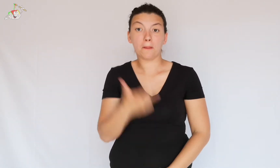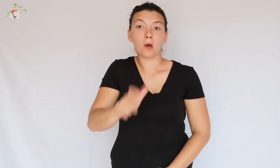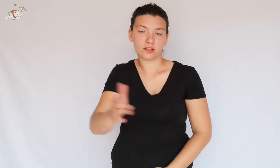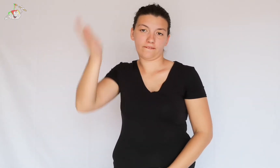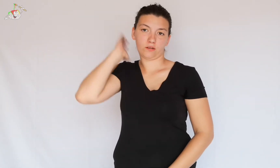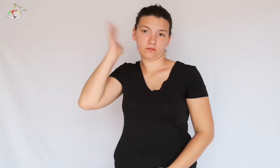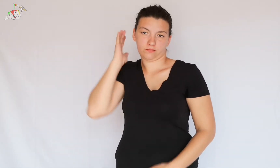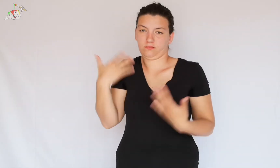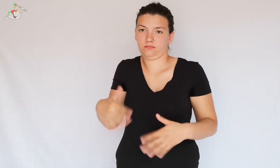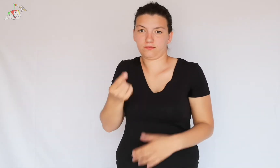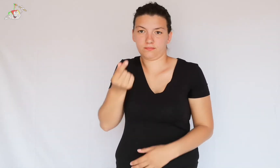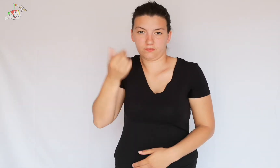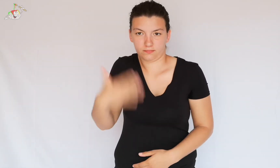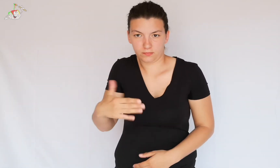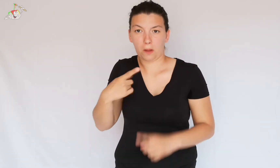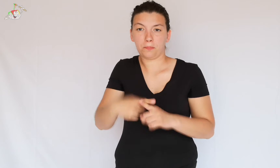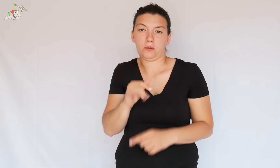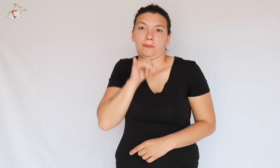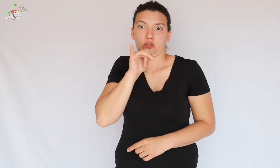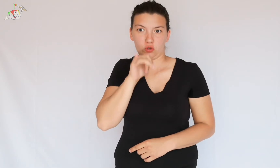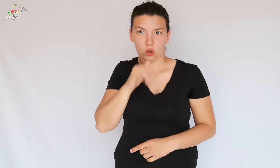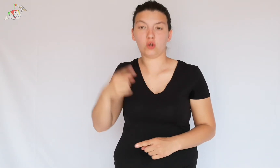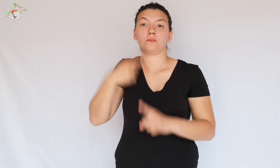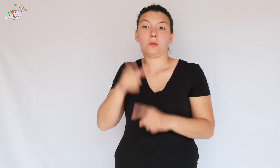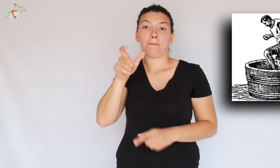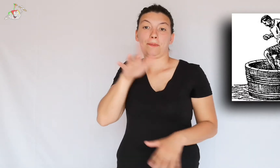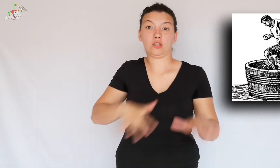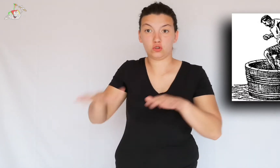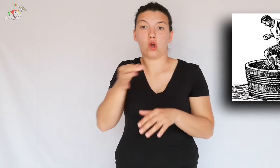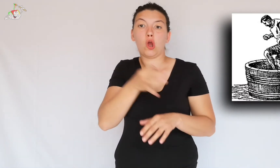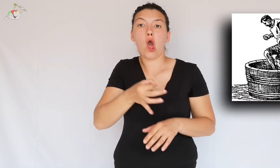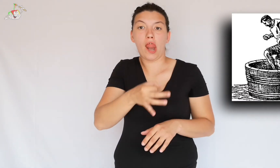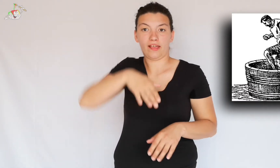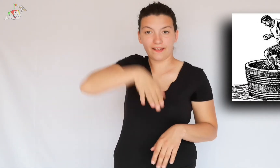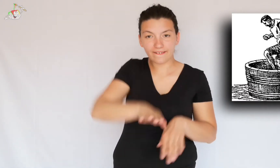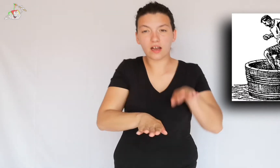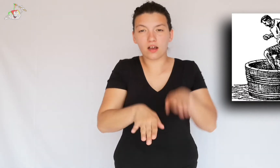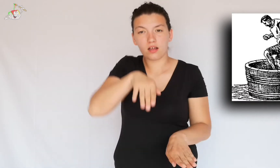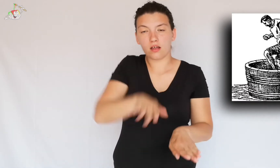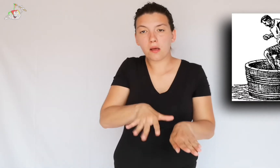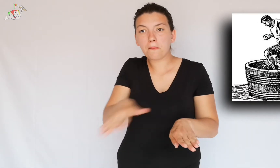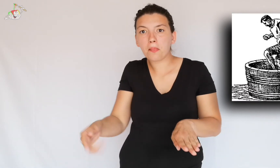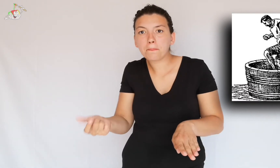Why do you think this? Once the oil cost a lot and it was precious, people crushed a lot of olives in order to extract the oil